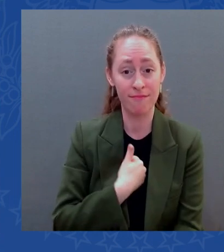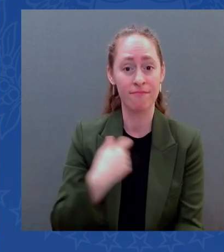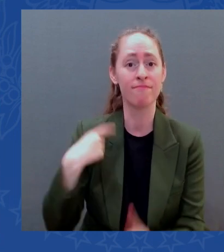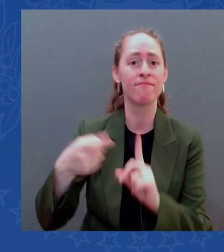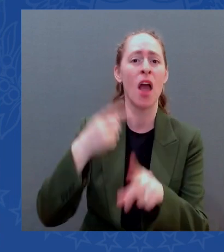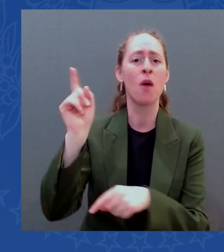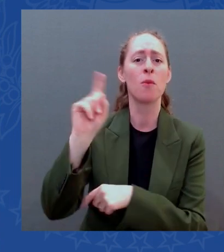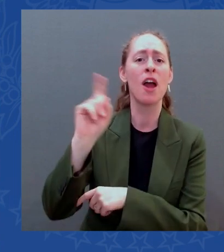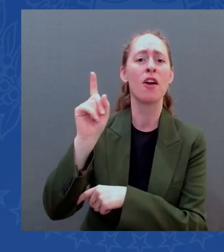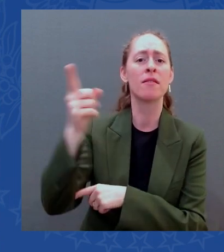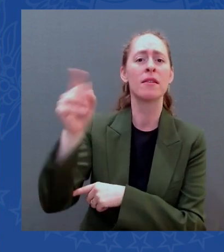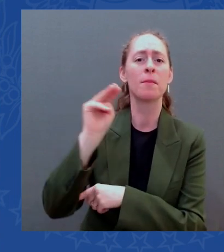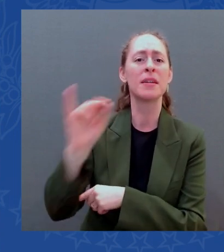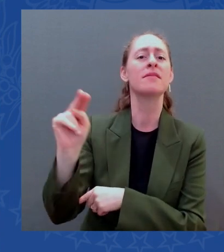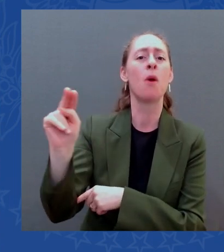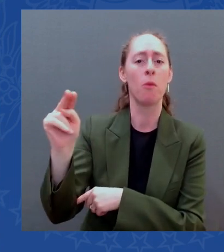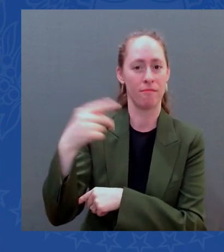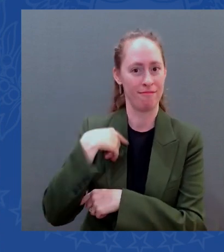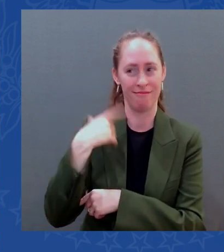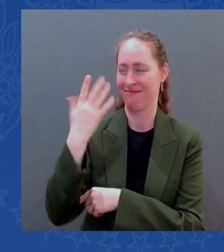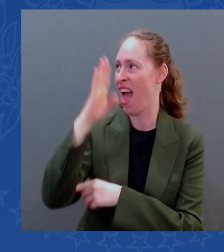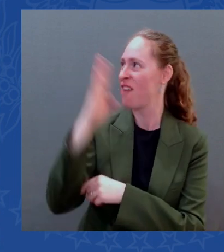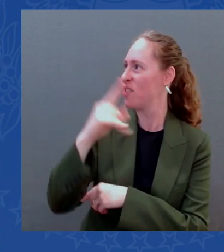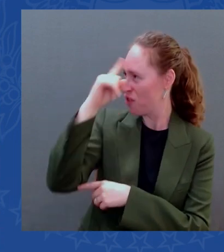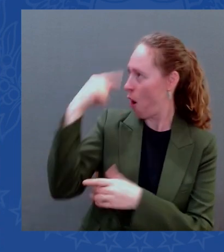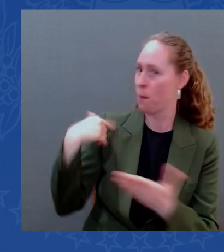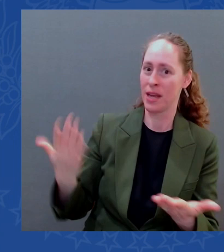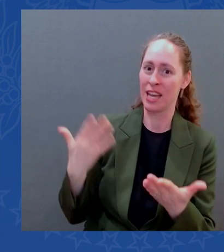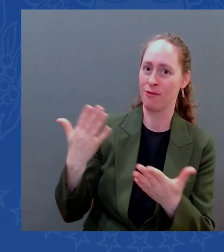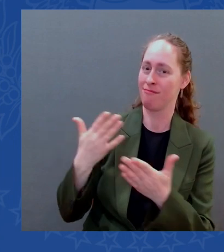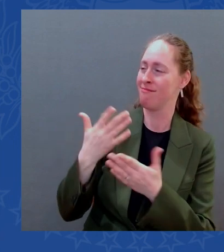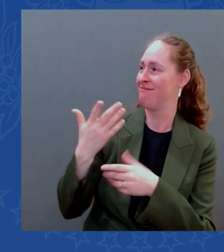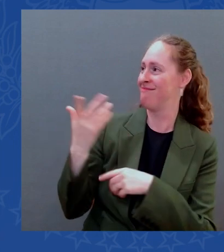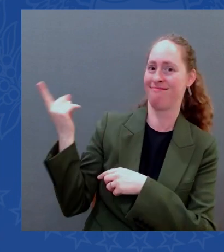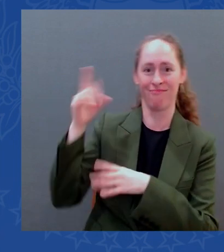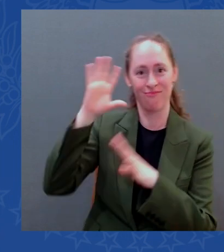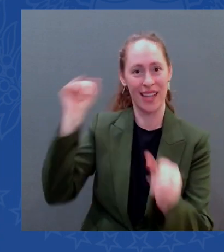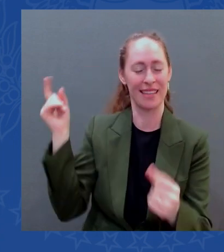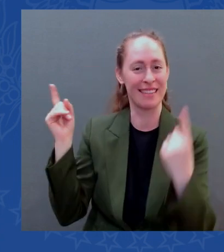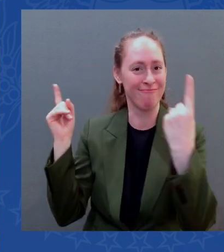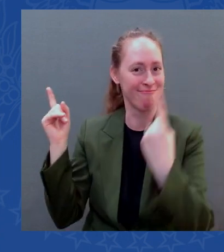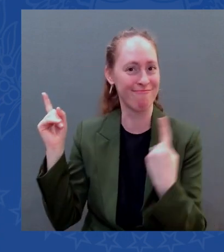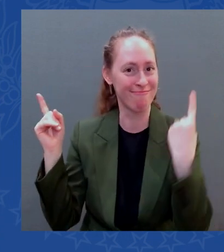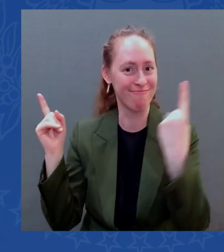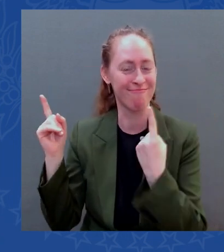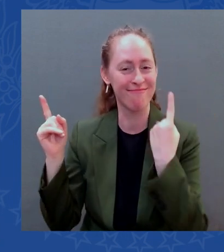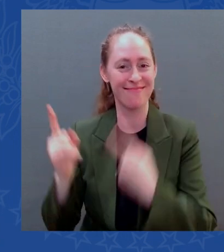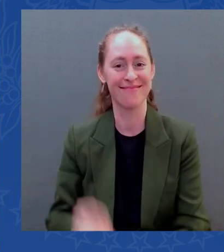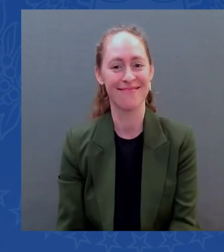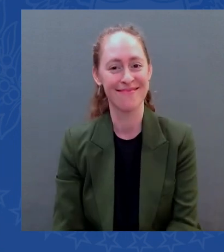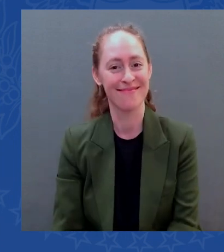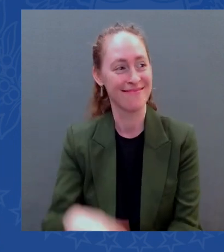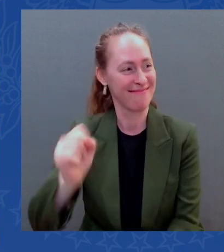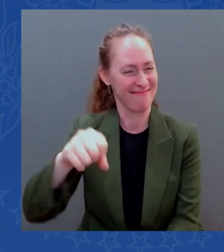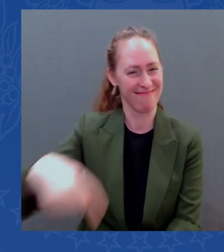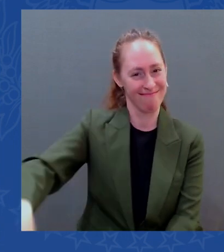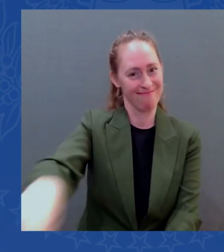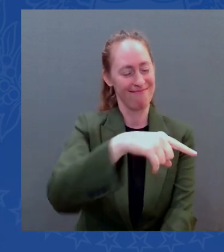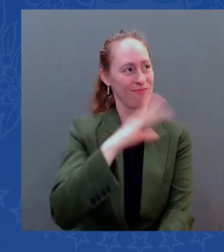So, it's been a surreal experience and something I think all of us will remember for a long time. So, thank you for having us. And appreciate it again.